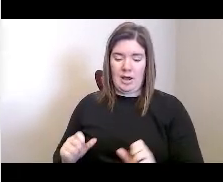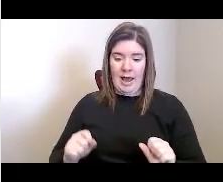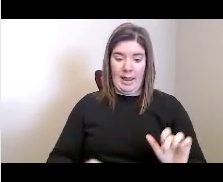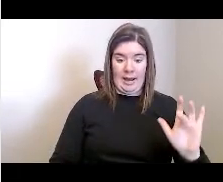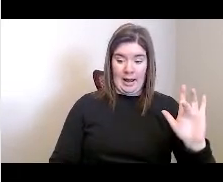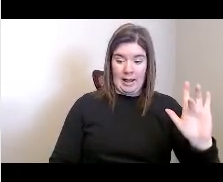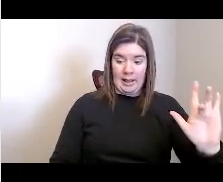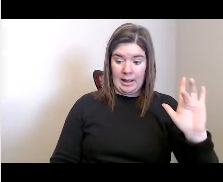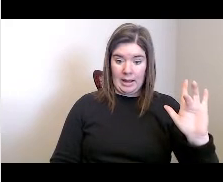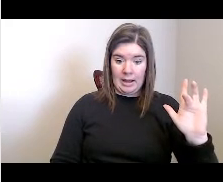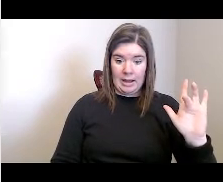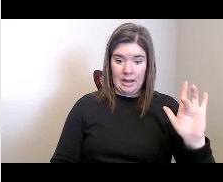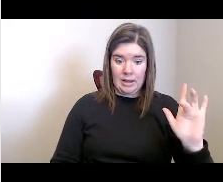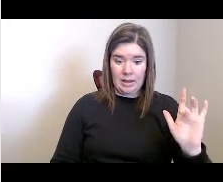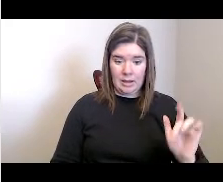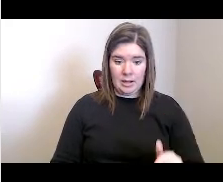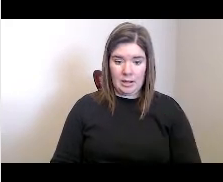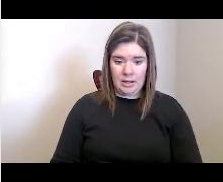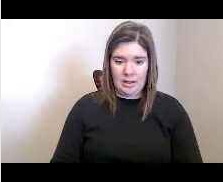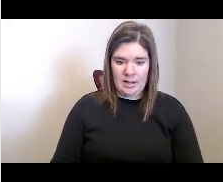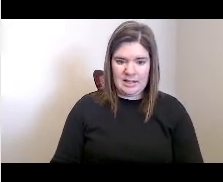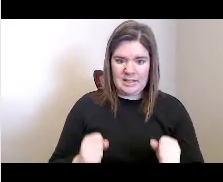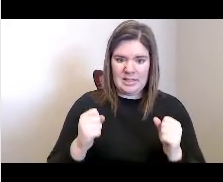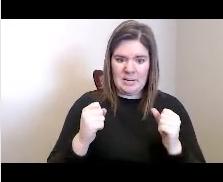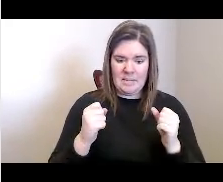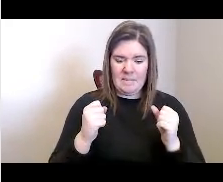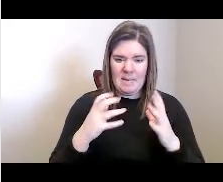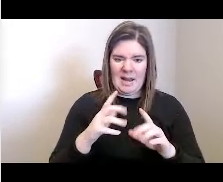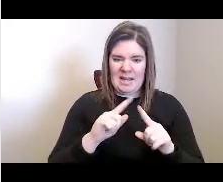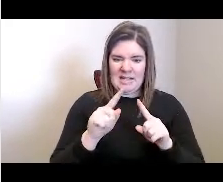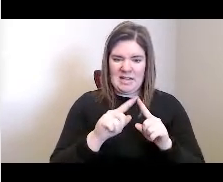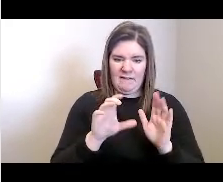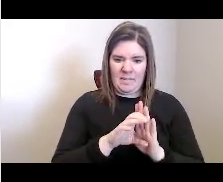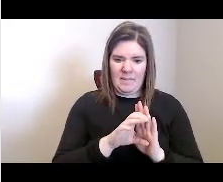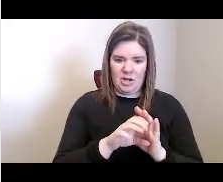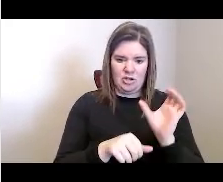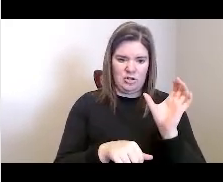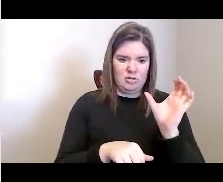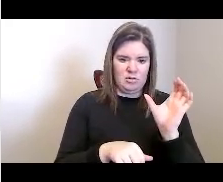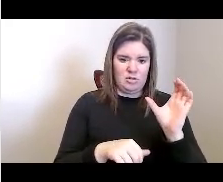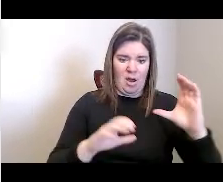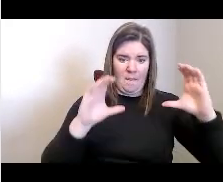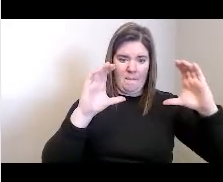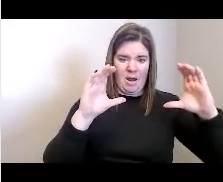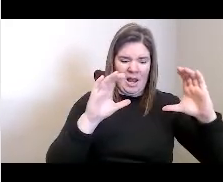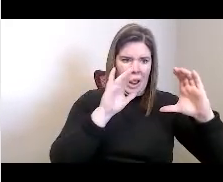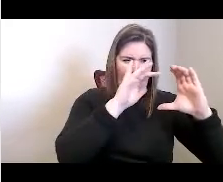So, I'm on a puzzle piece and it's kind of 3D and each shadow,